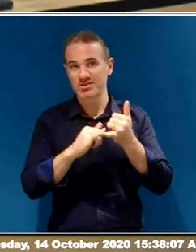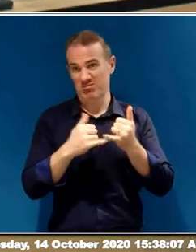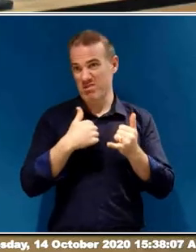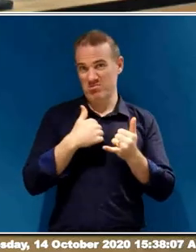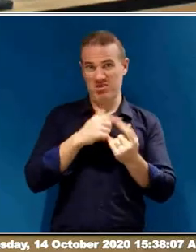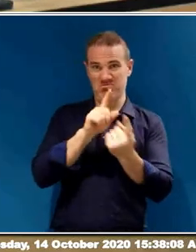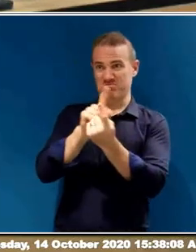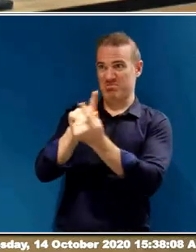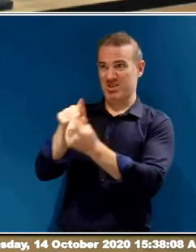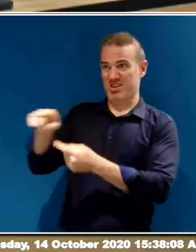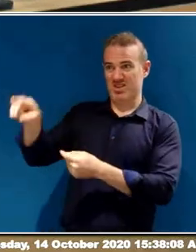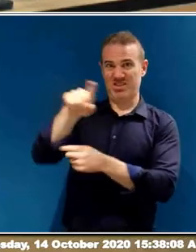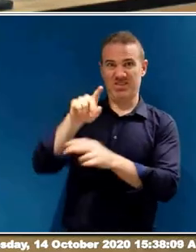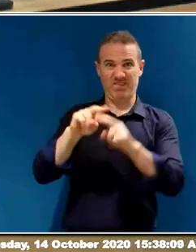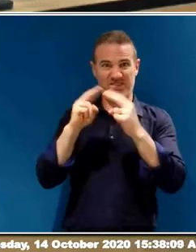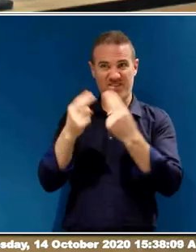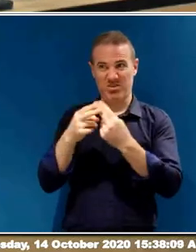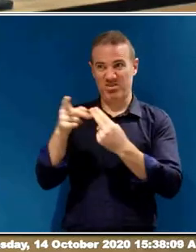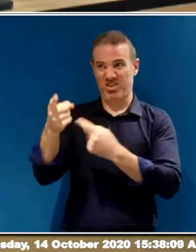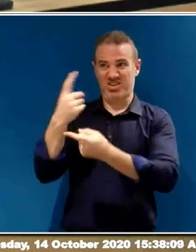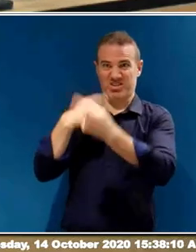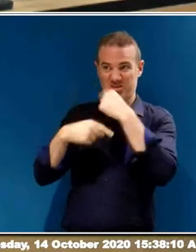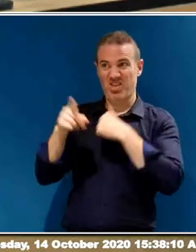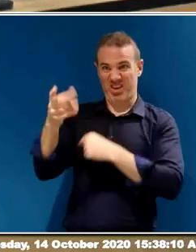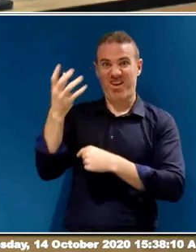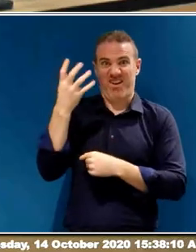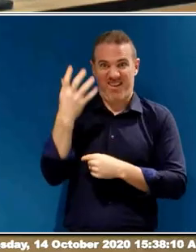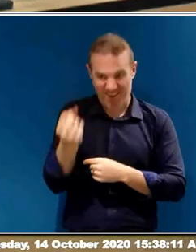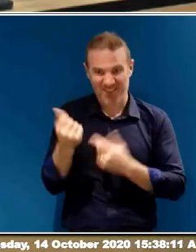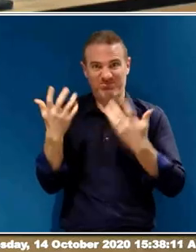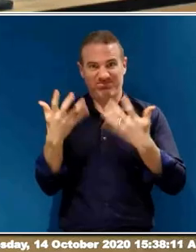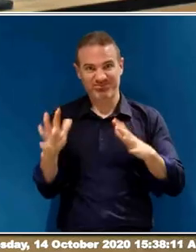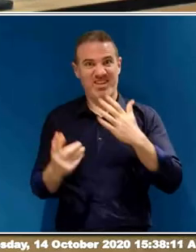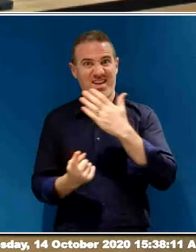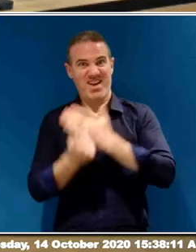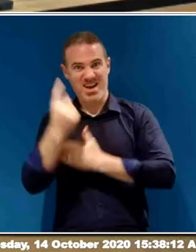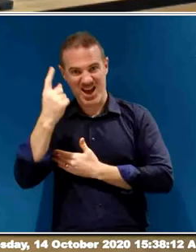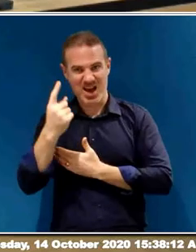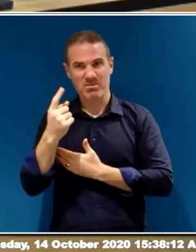I'm not talking, in this particular study, to families who have experienced inclusion.